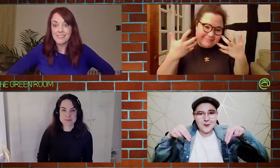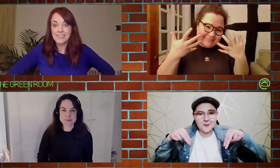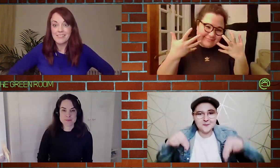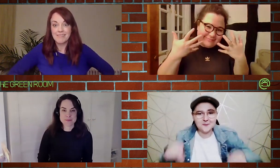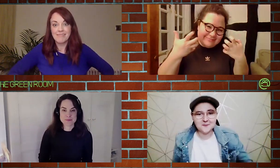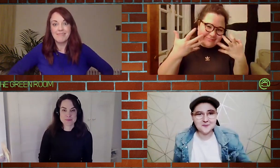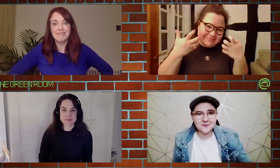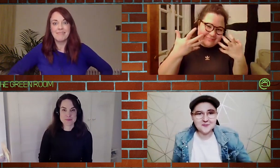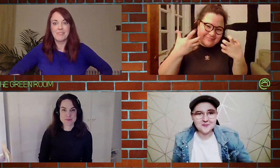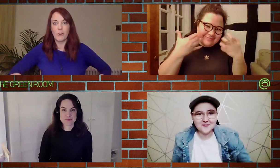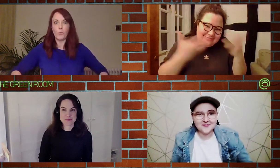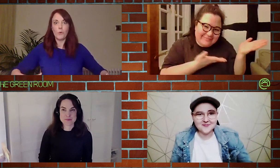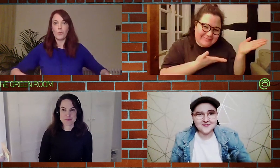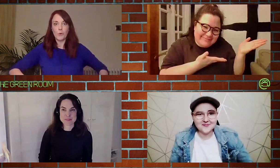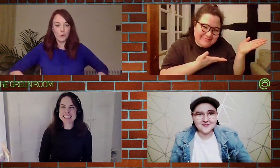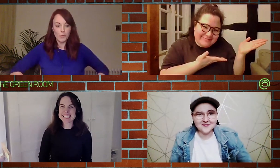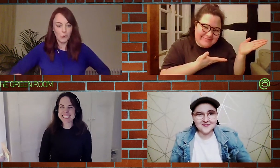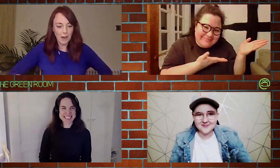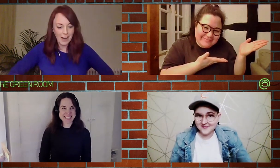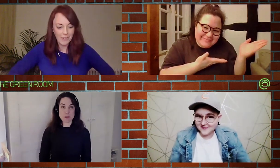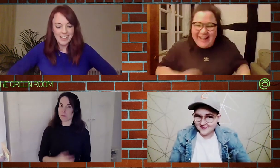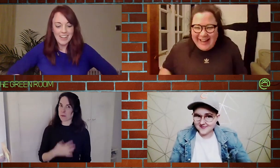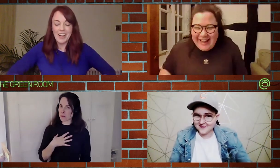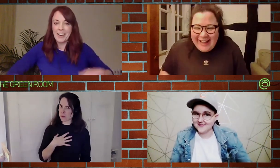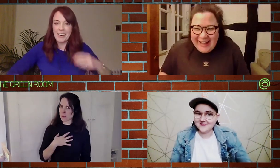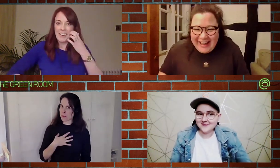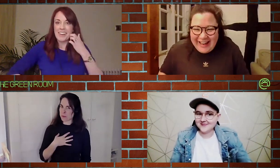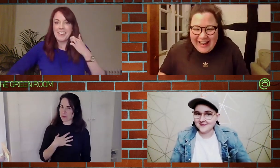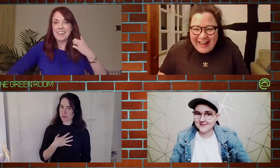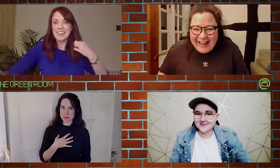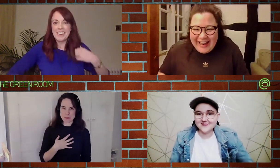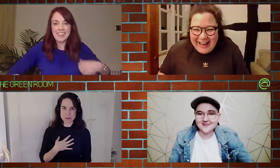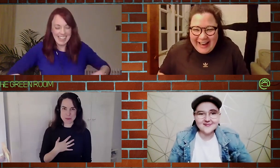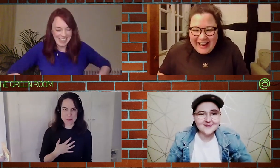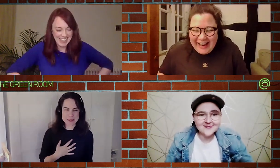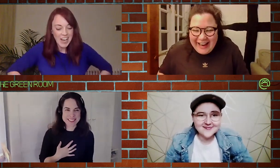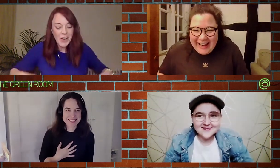Dog. BW: Cat. I've got a cat. JB: Oh wow.